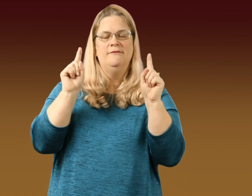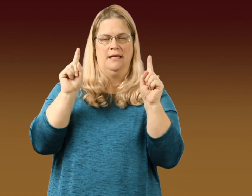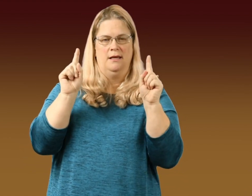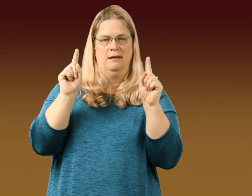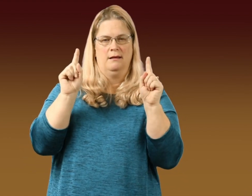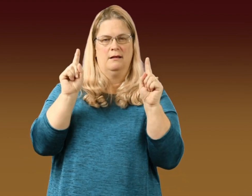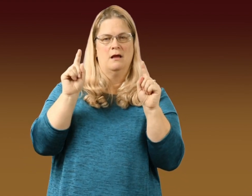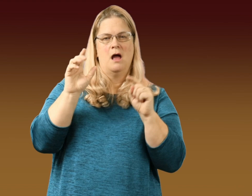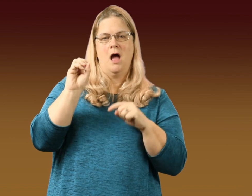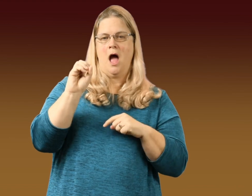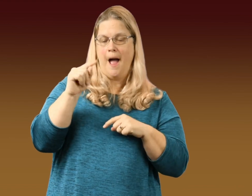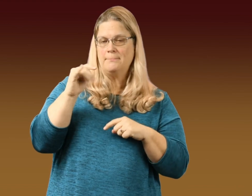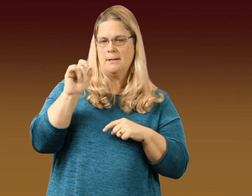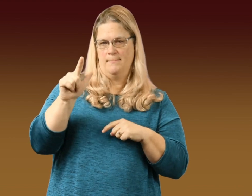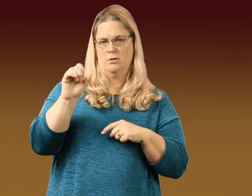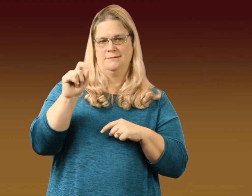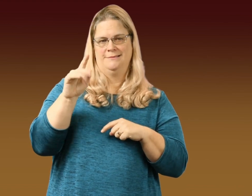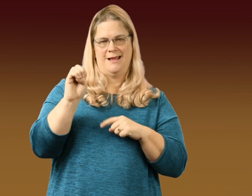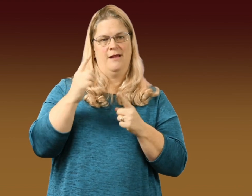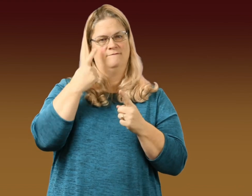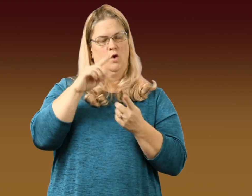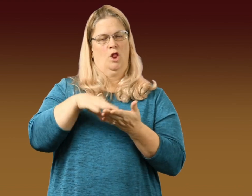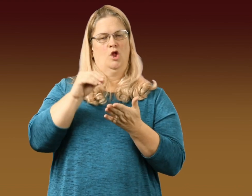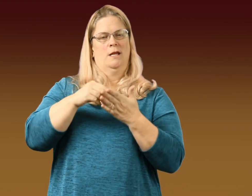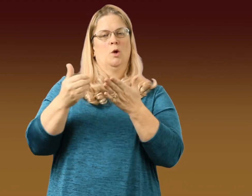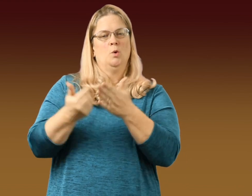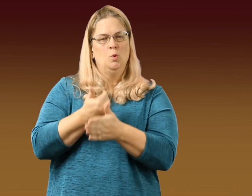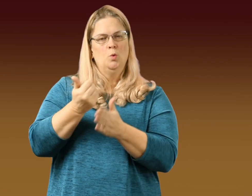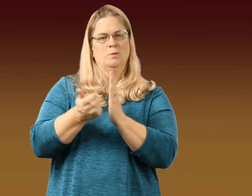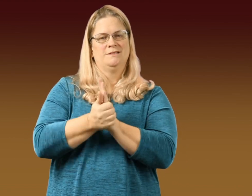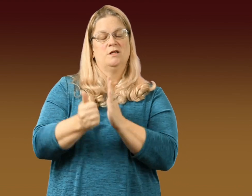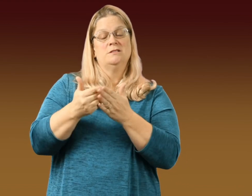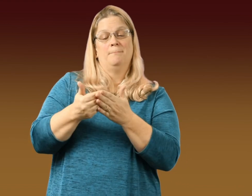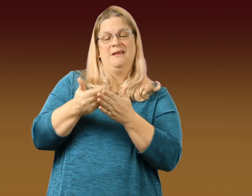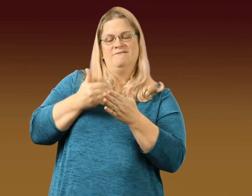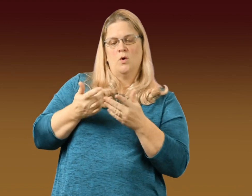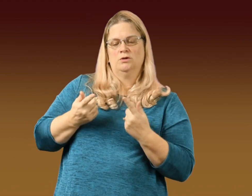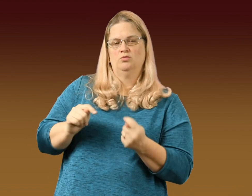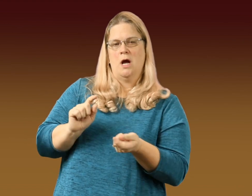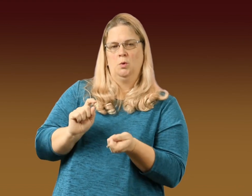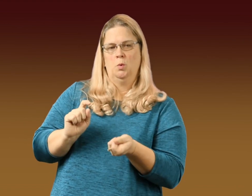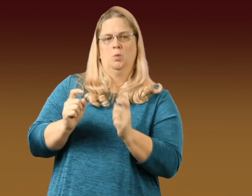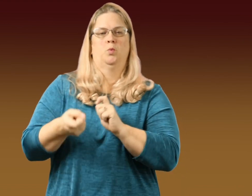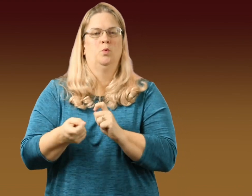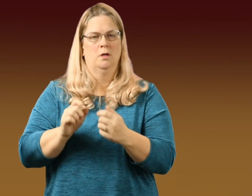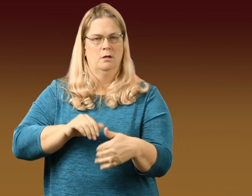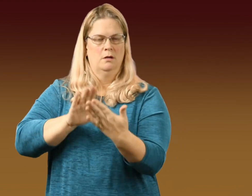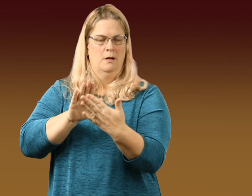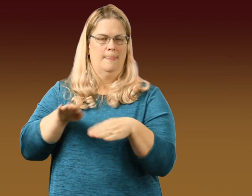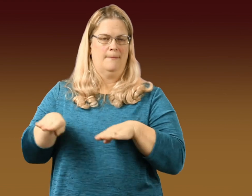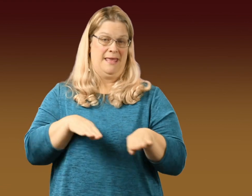in achieving an optimal state for learning new skills before attempting to address the behavior.